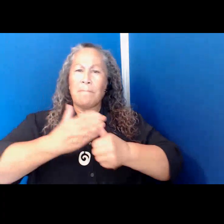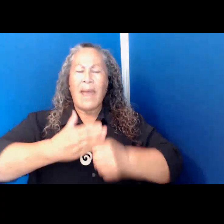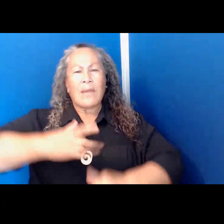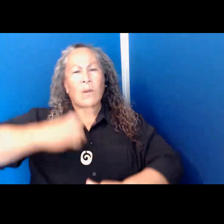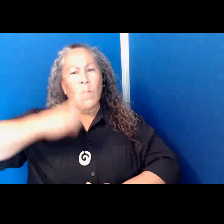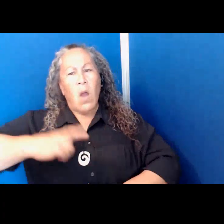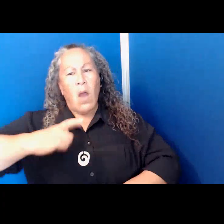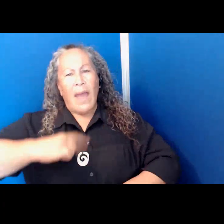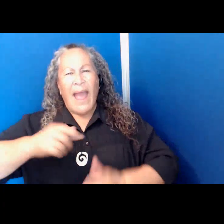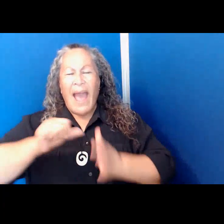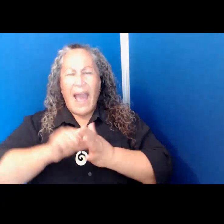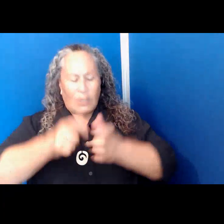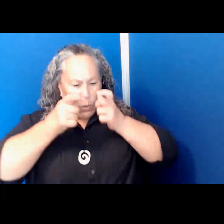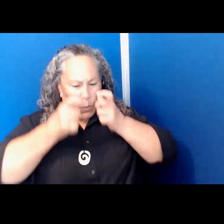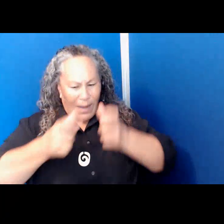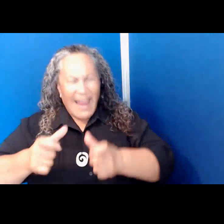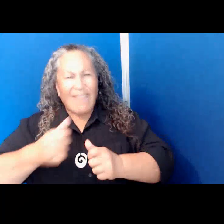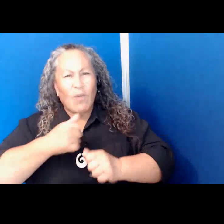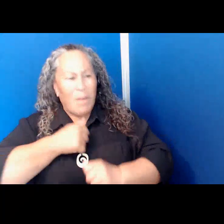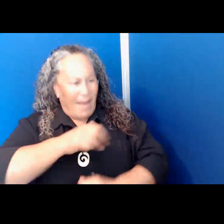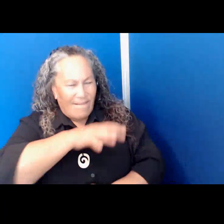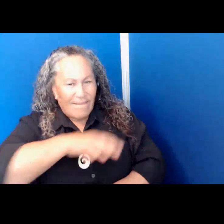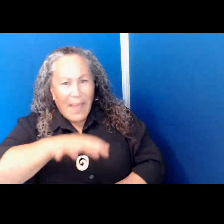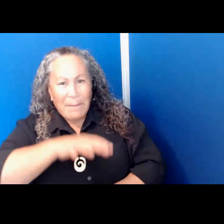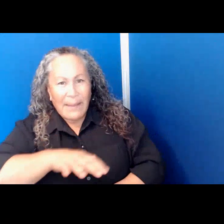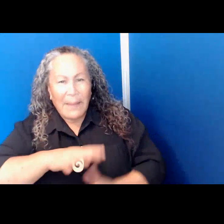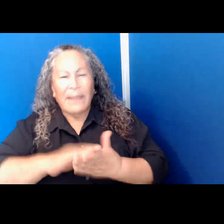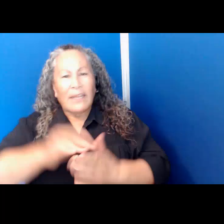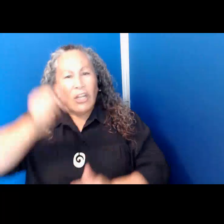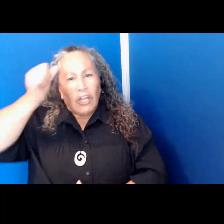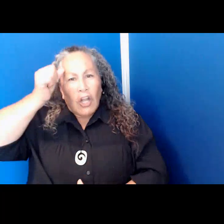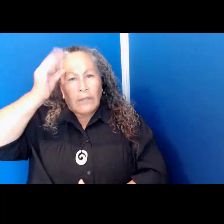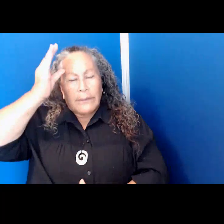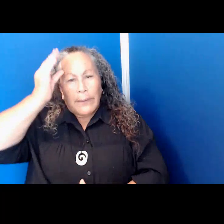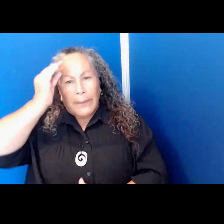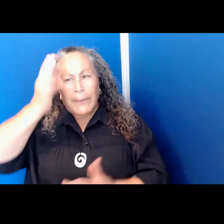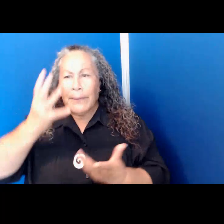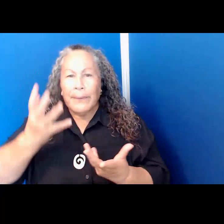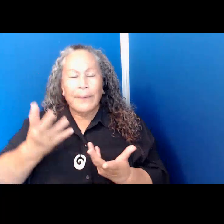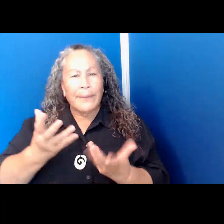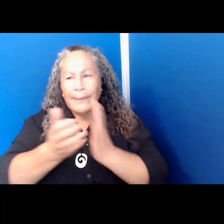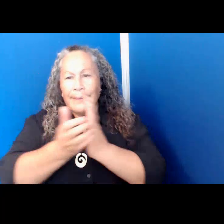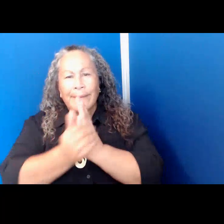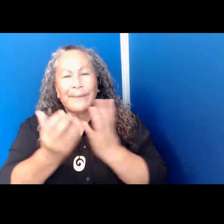care for our loved ones was our lack of knowledge and the inability of the professionals whom we put